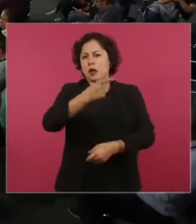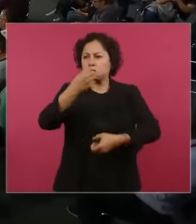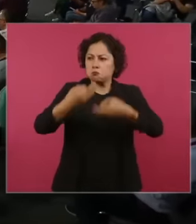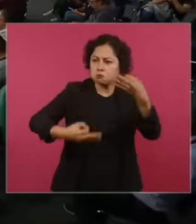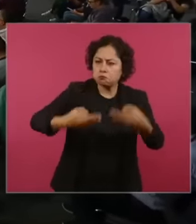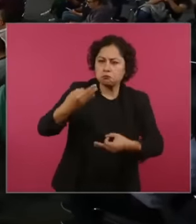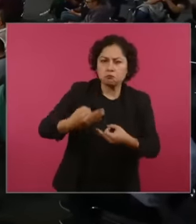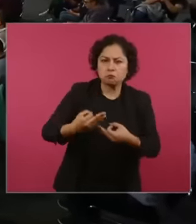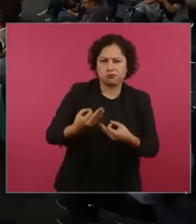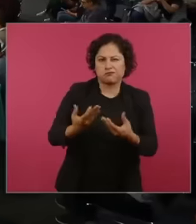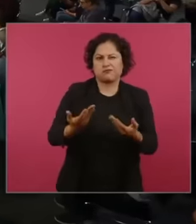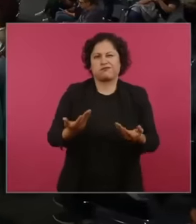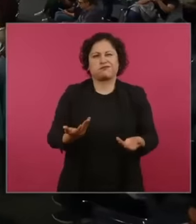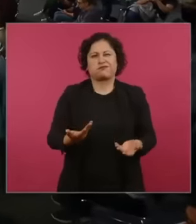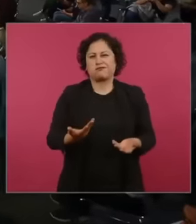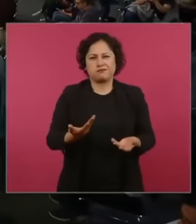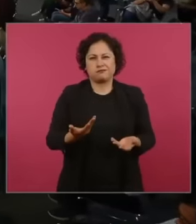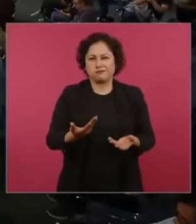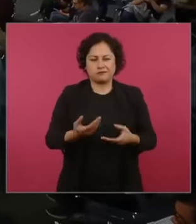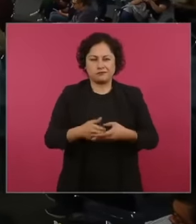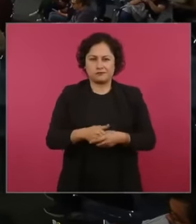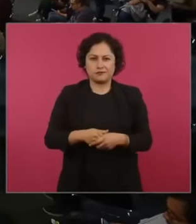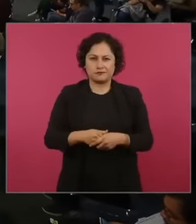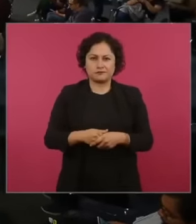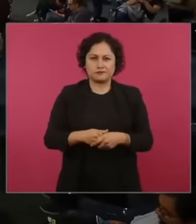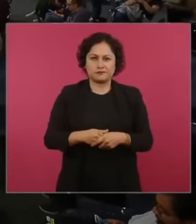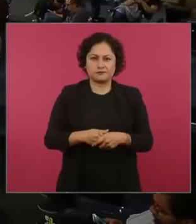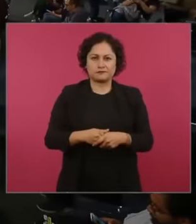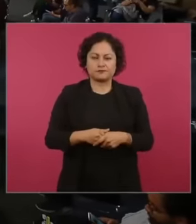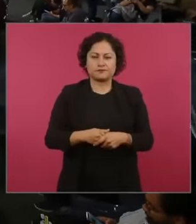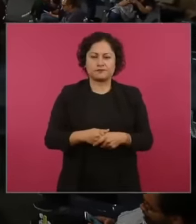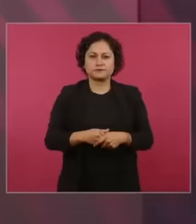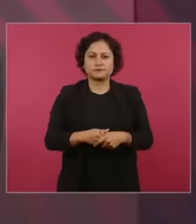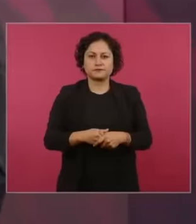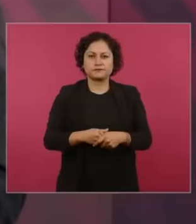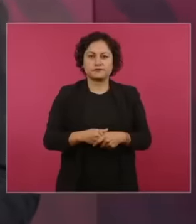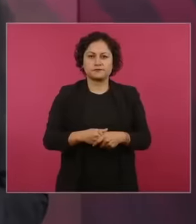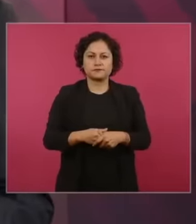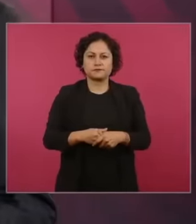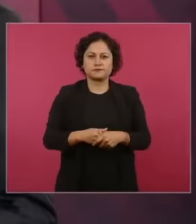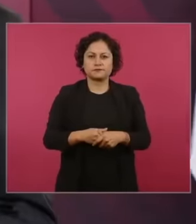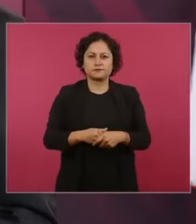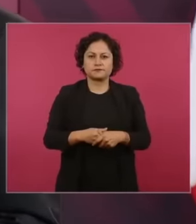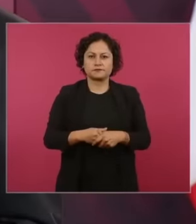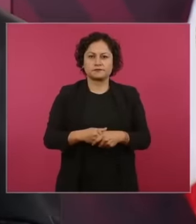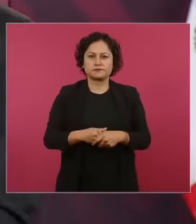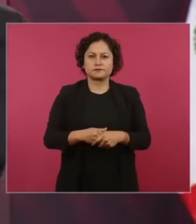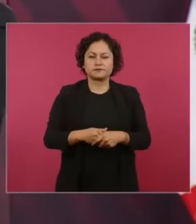but intervening militarily